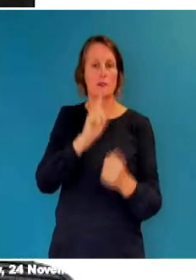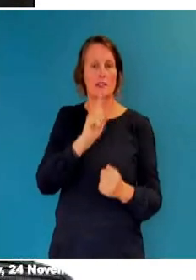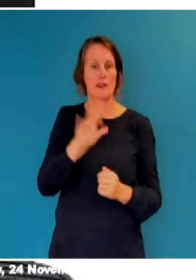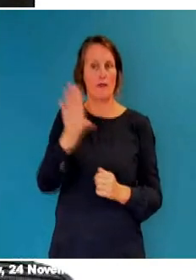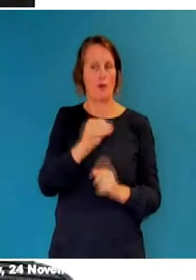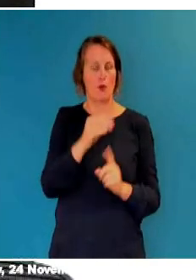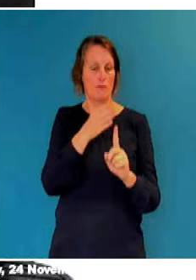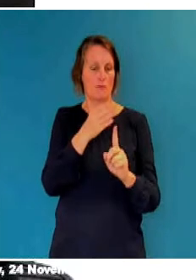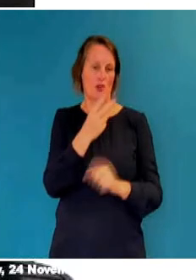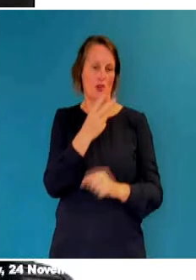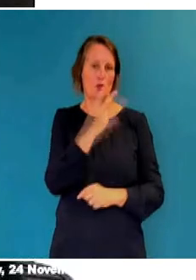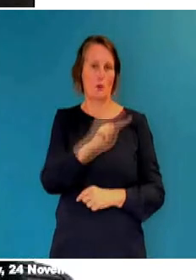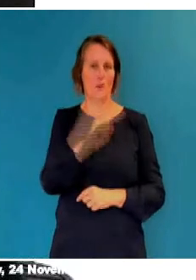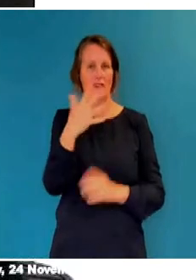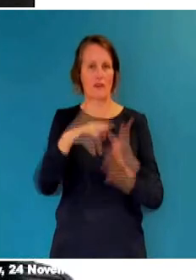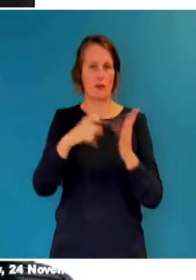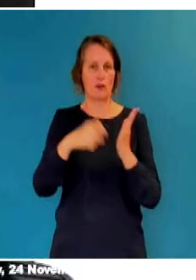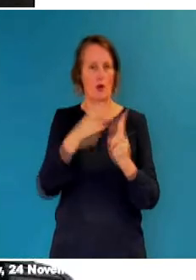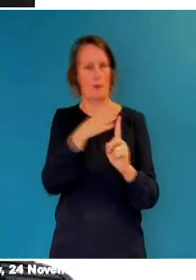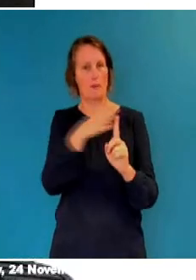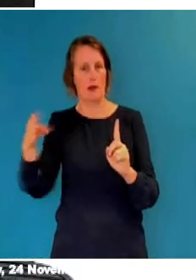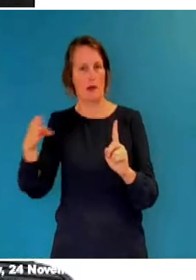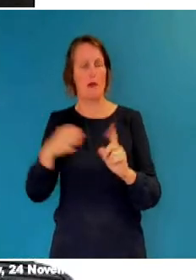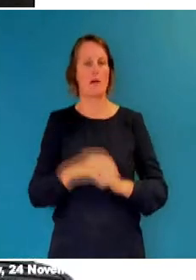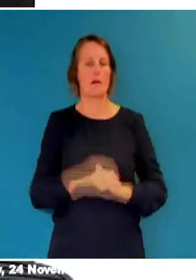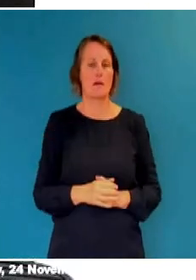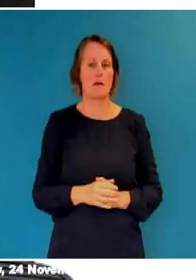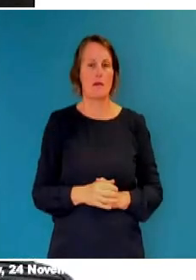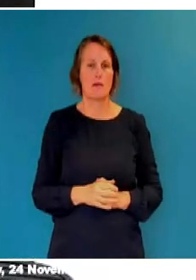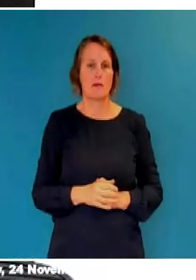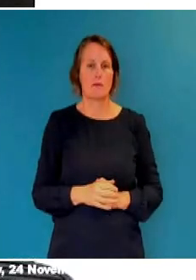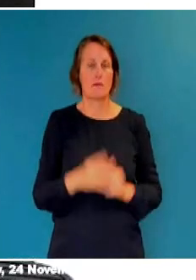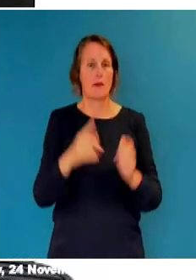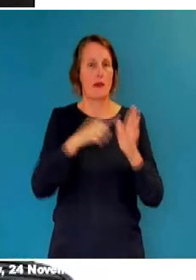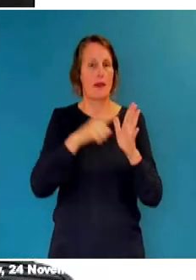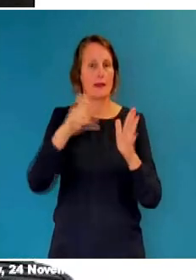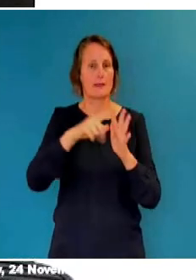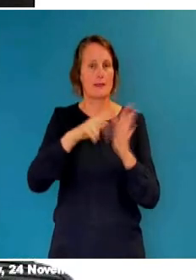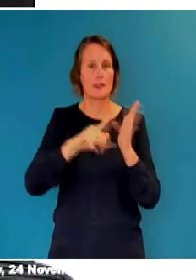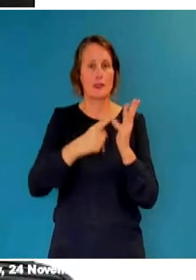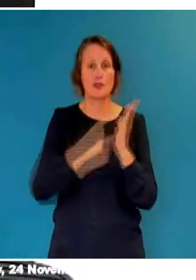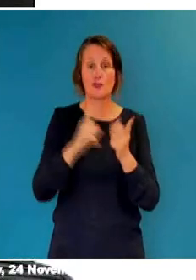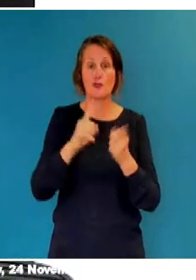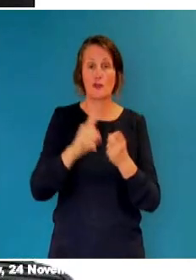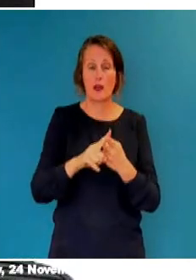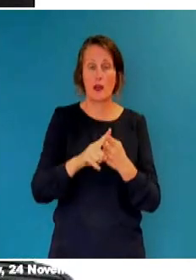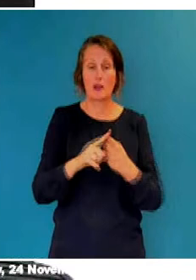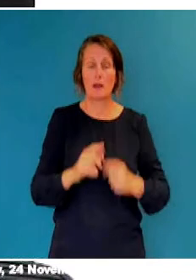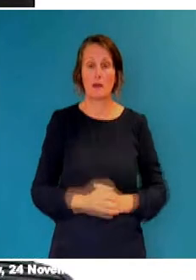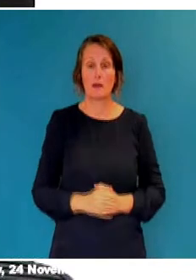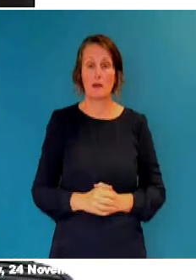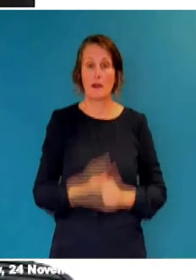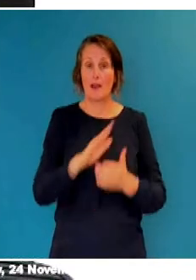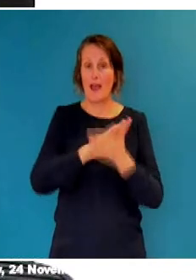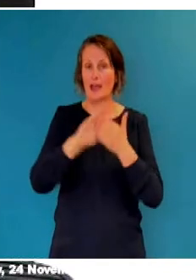25 October 2021, Accenture's HR system recorded